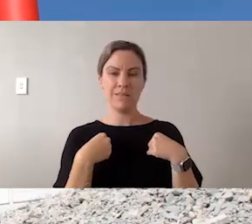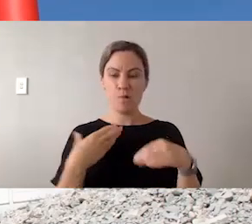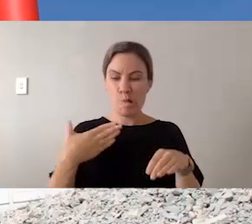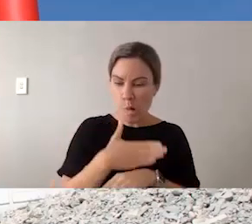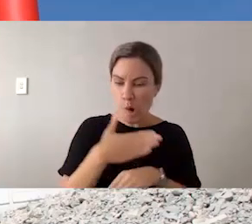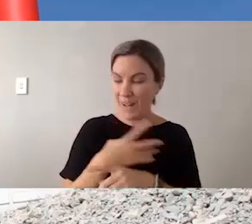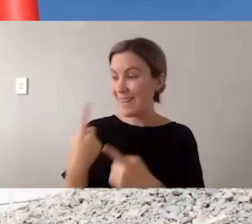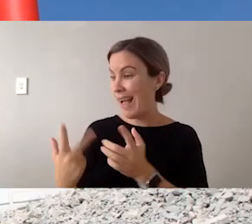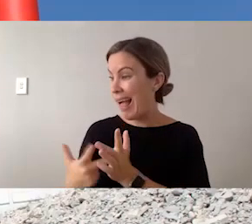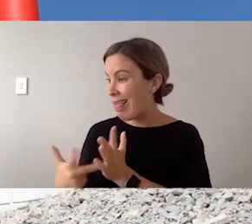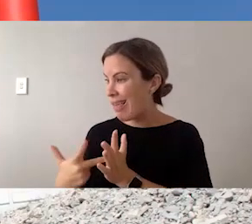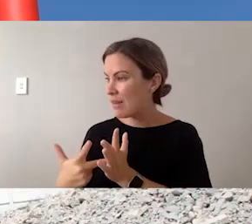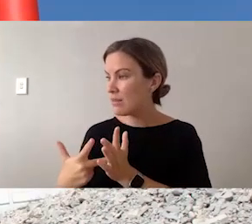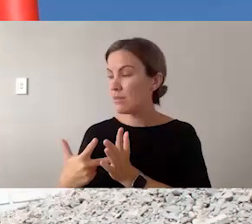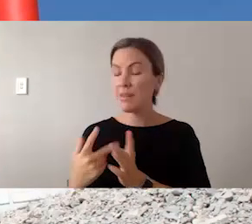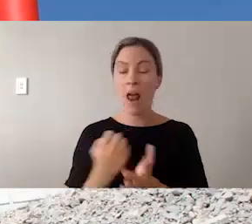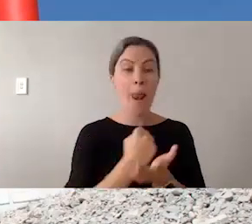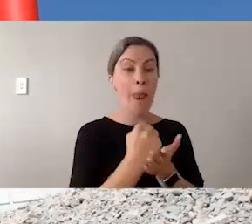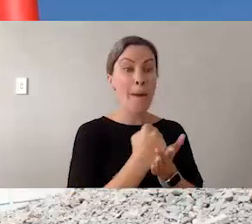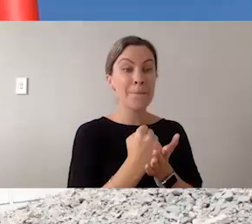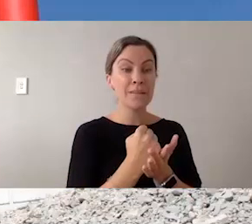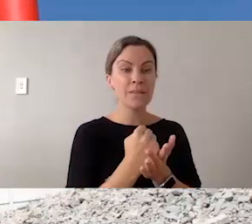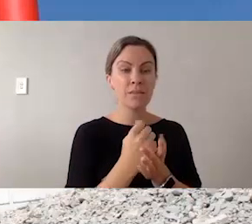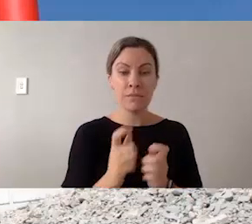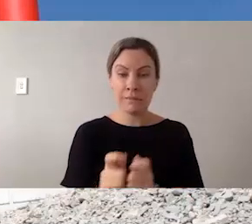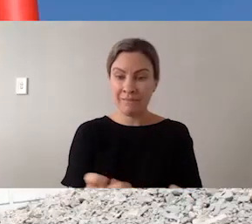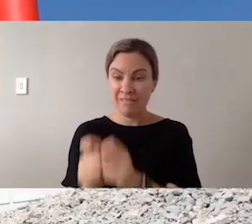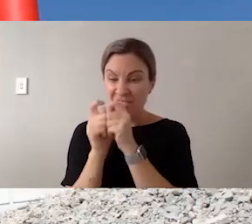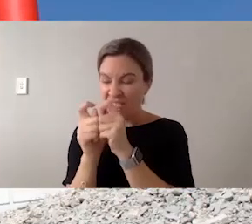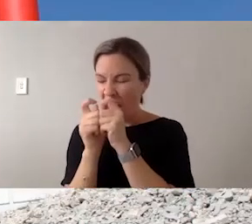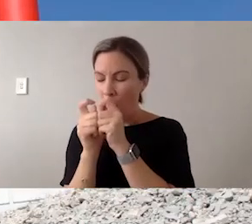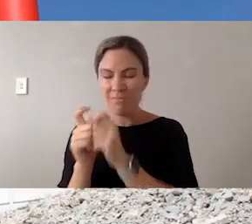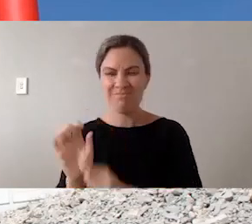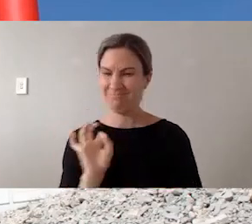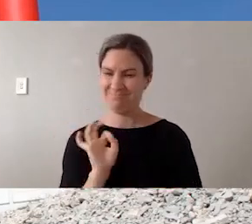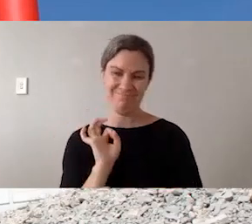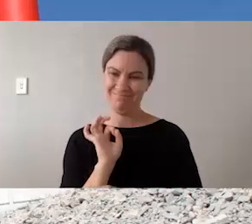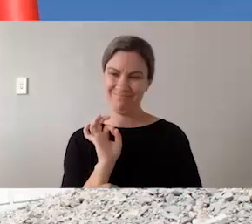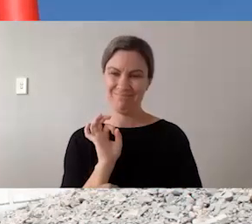value. There are so many things that are so valuable to us which are not